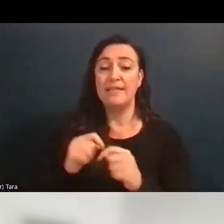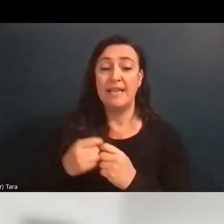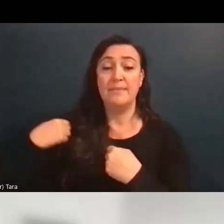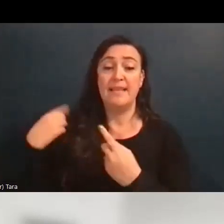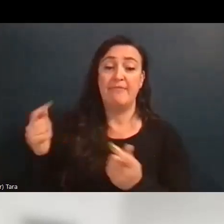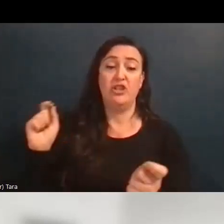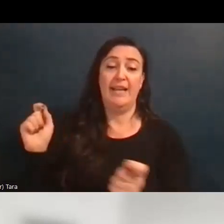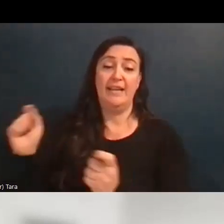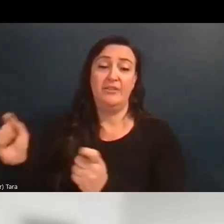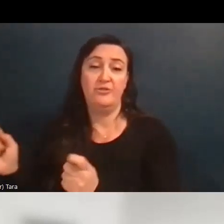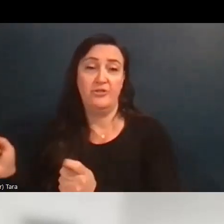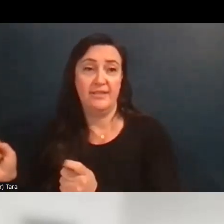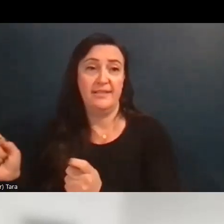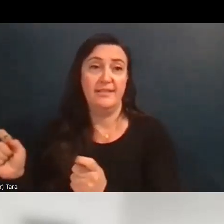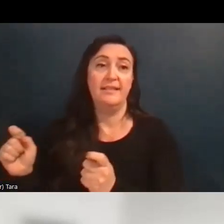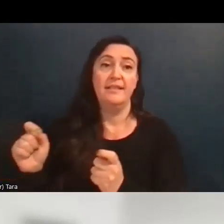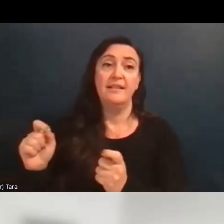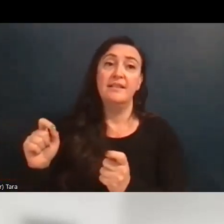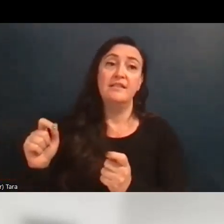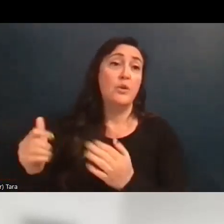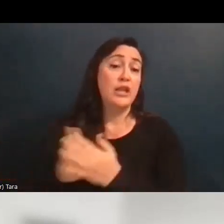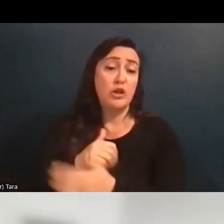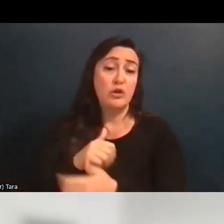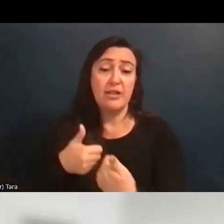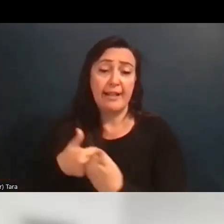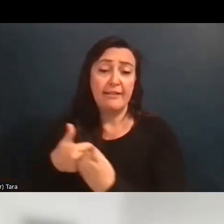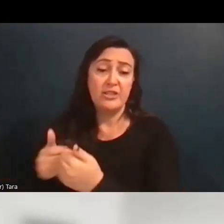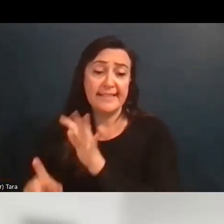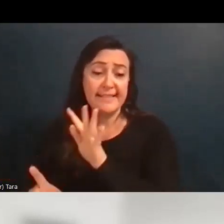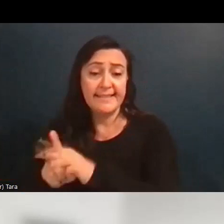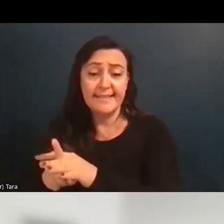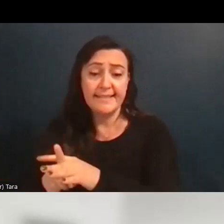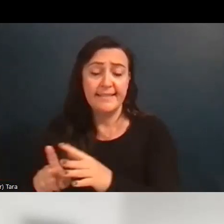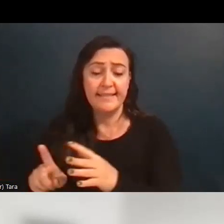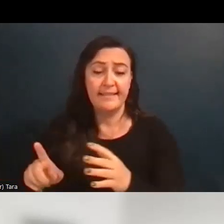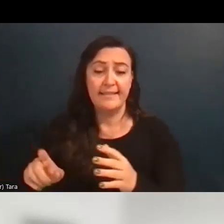So what are the new challenges that have arisen? One person said.